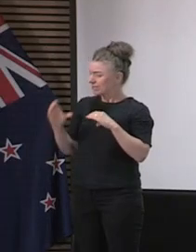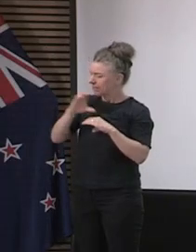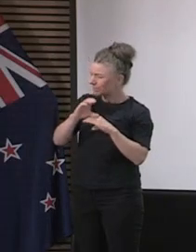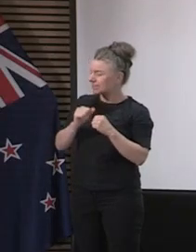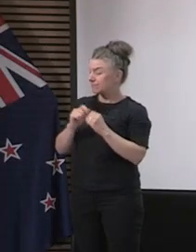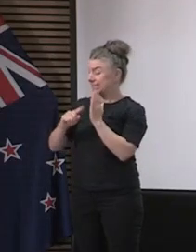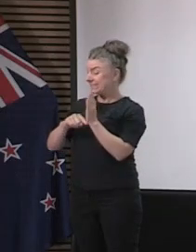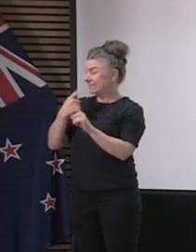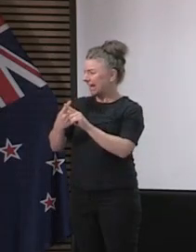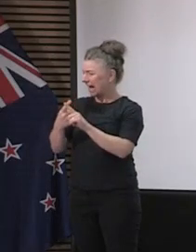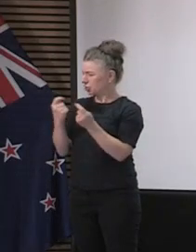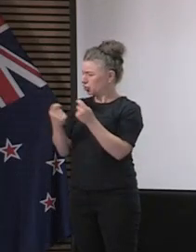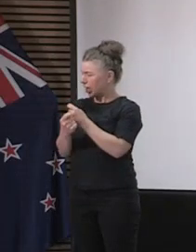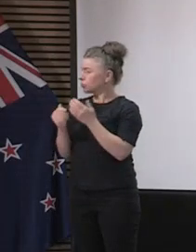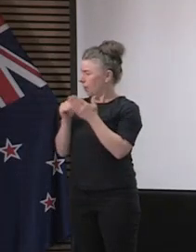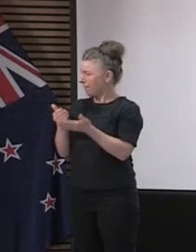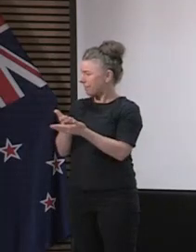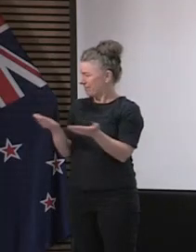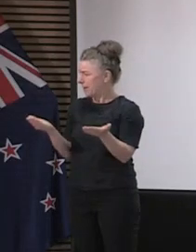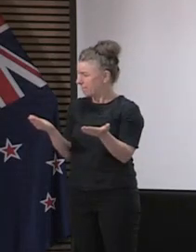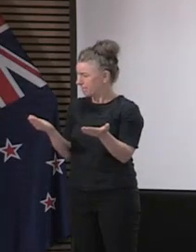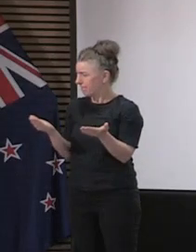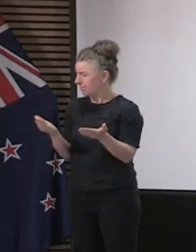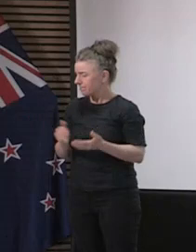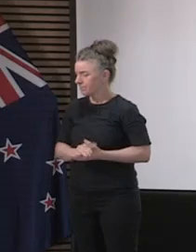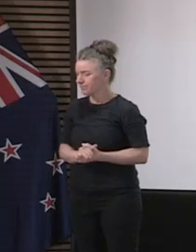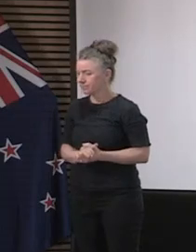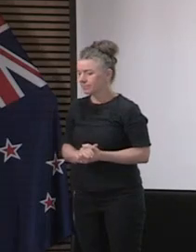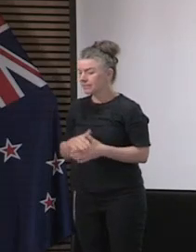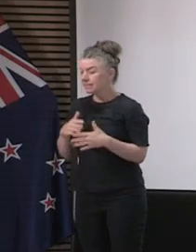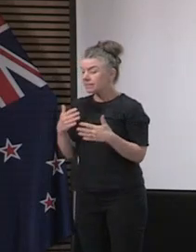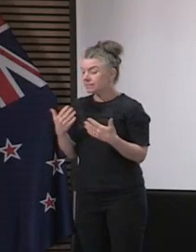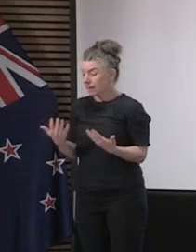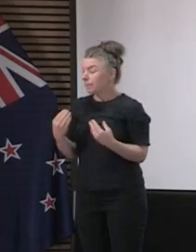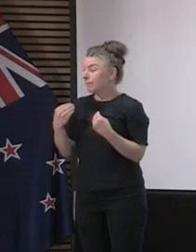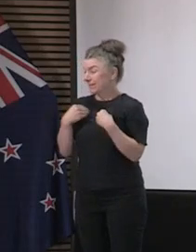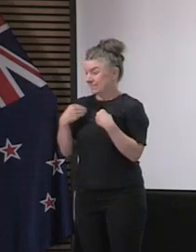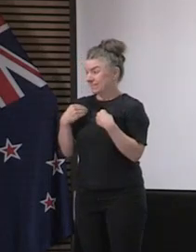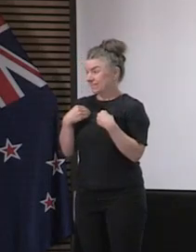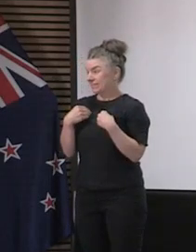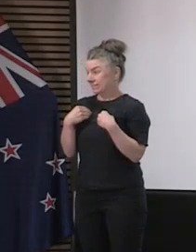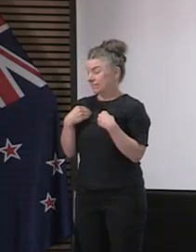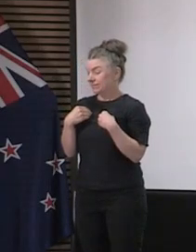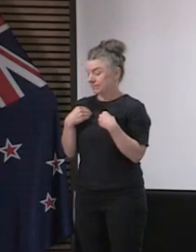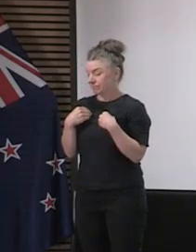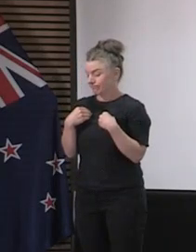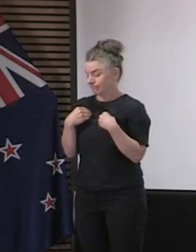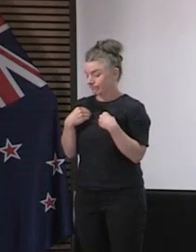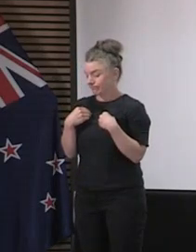levels, so the wage subsidy, the tax changes, have been